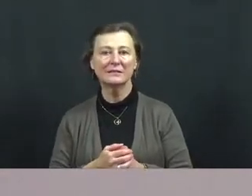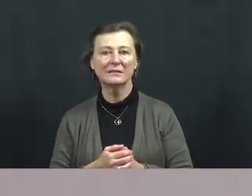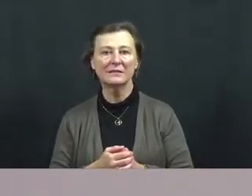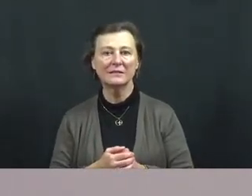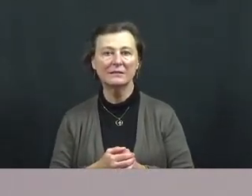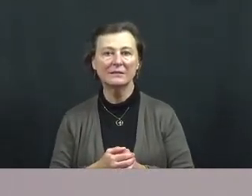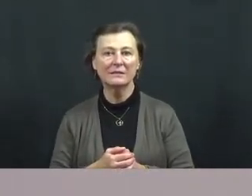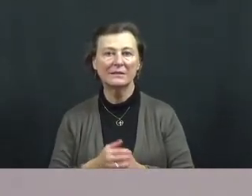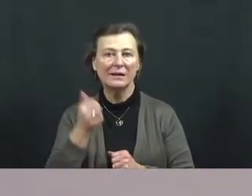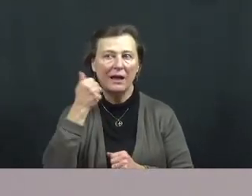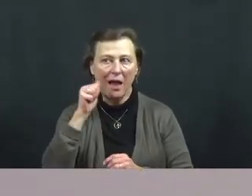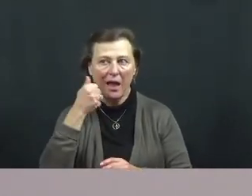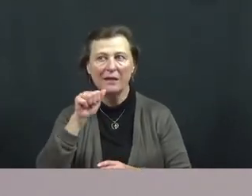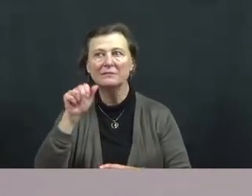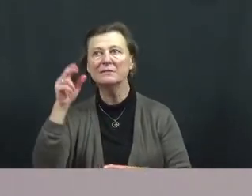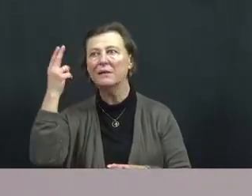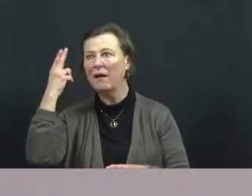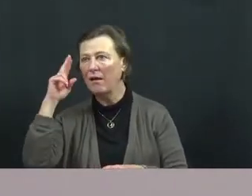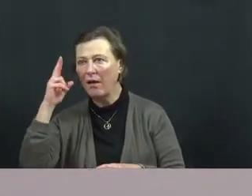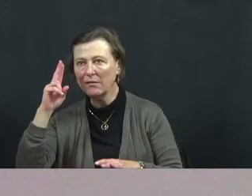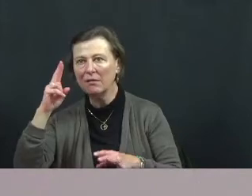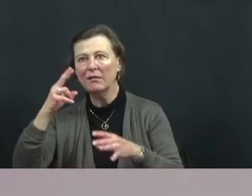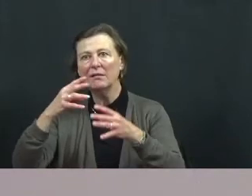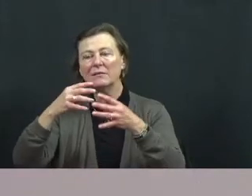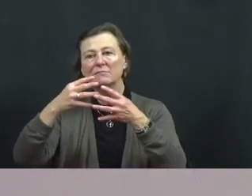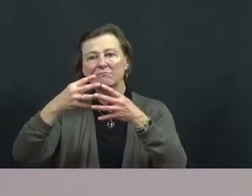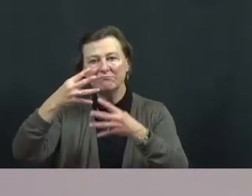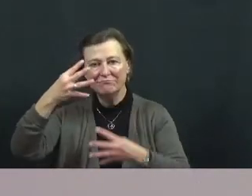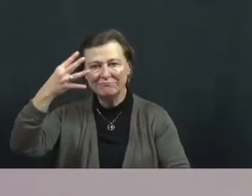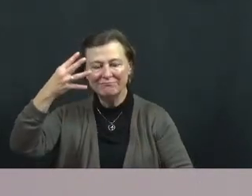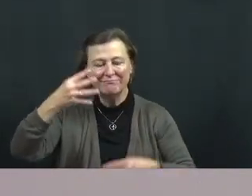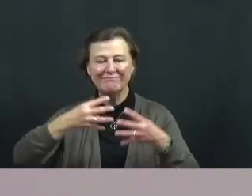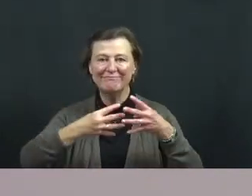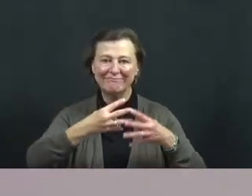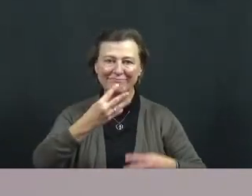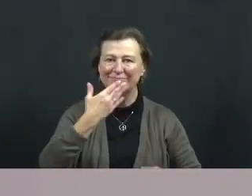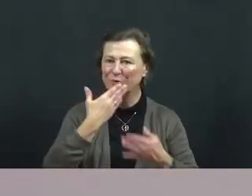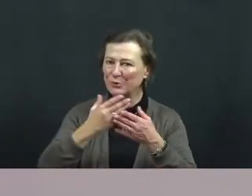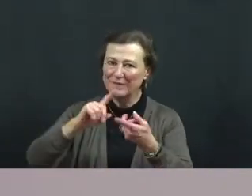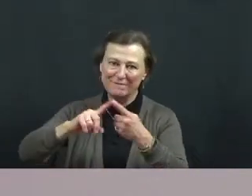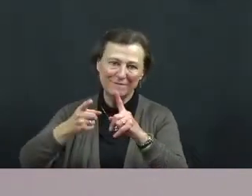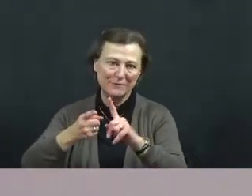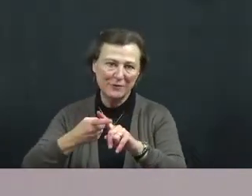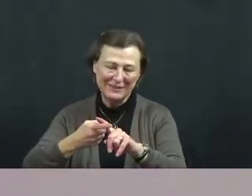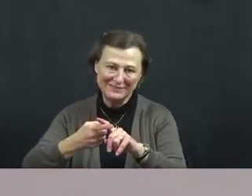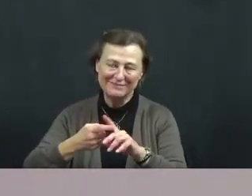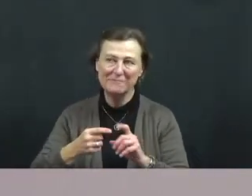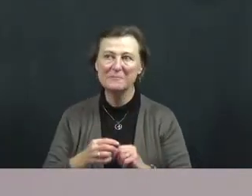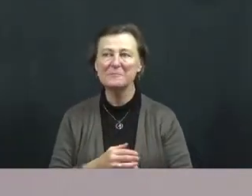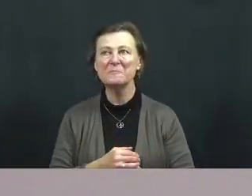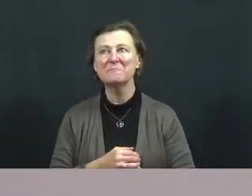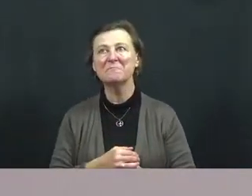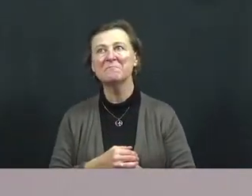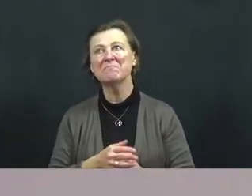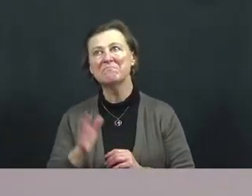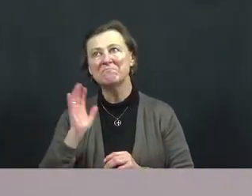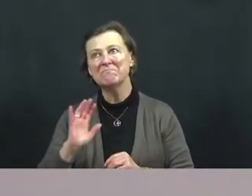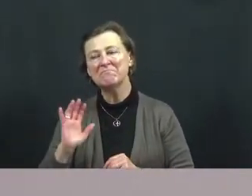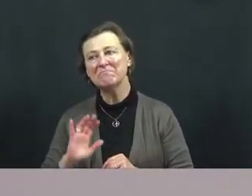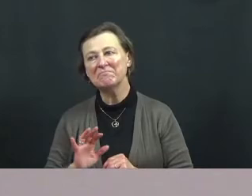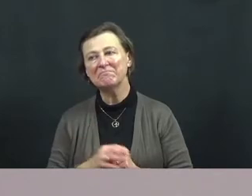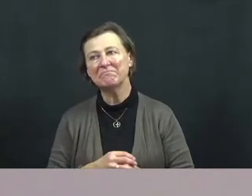The aunts and the uncles, the good friends.